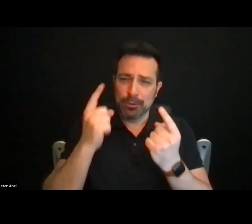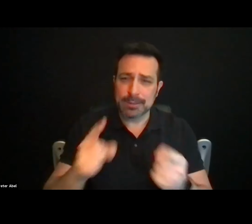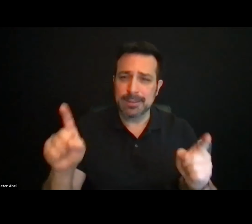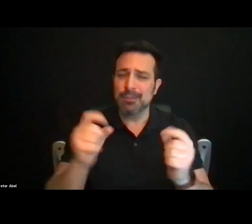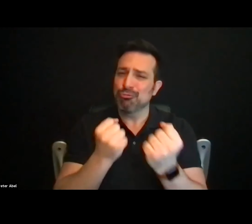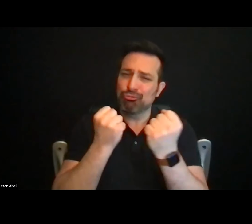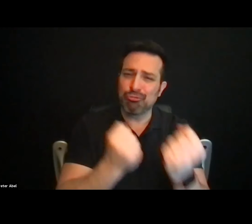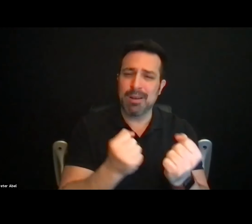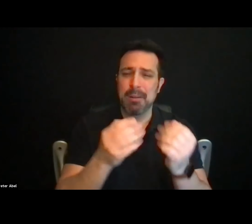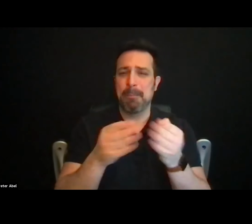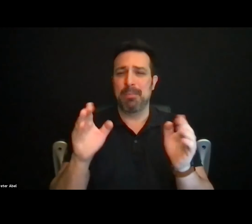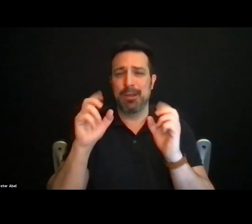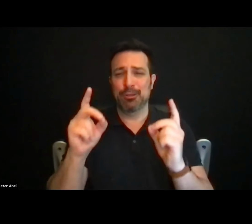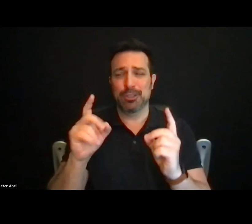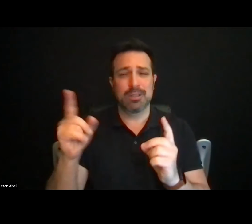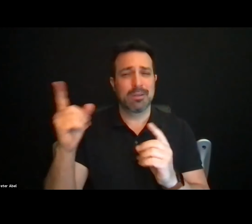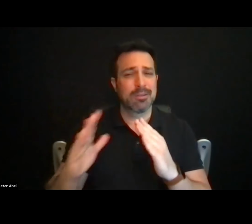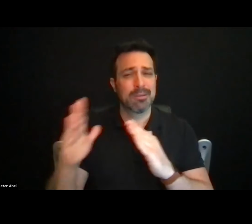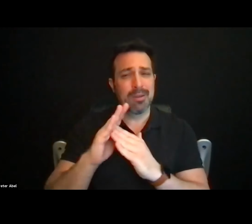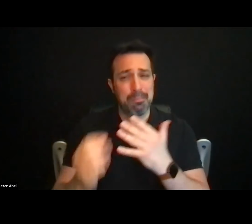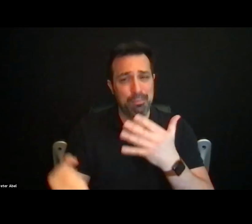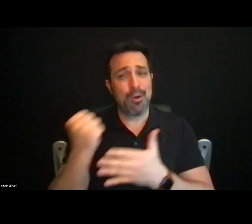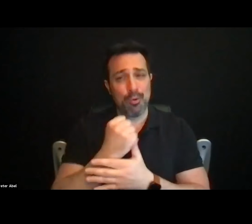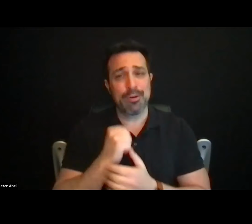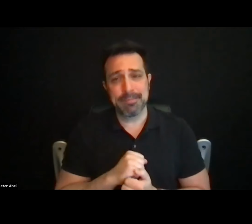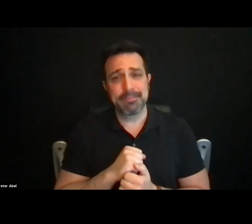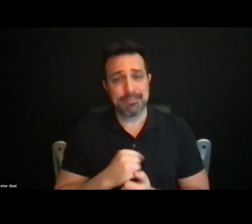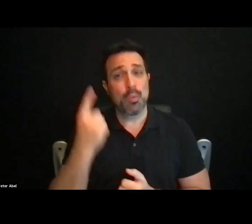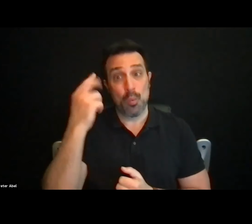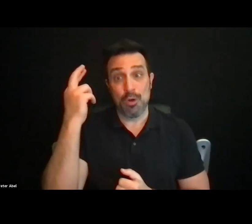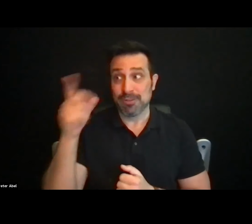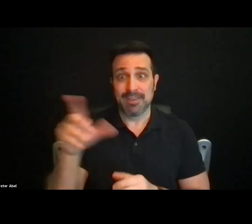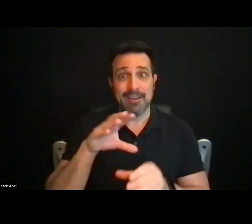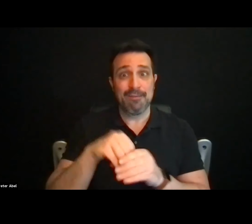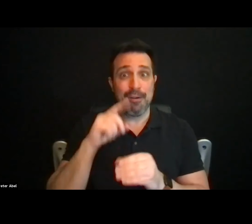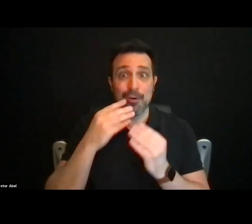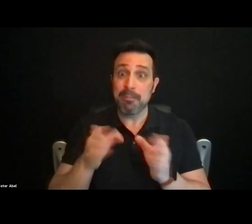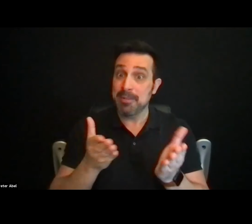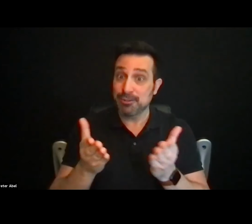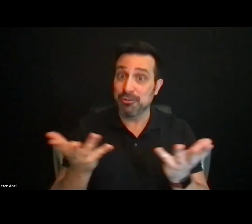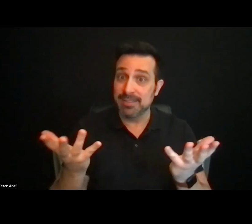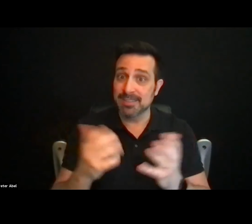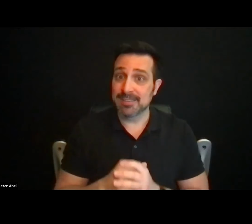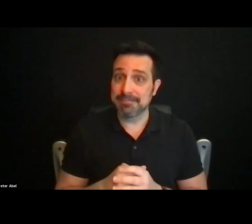on education and labor. She is dedicated to giving educators and students the resources to